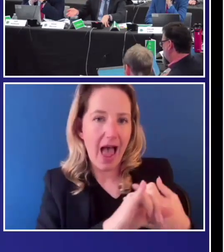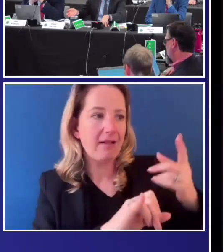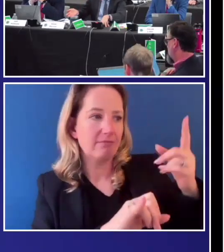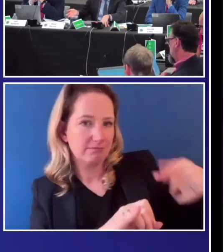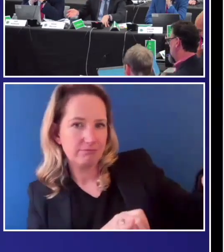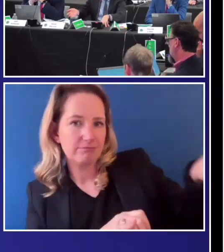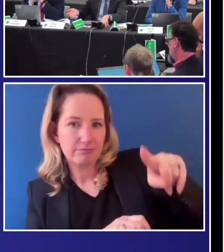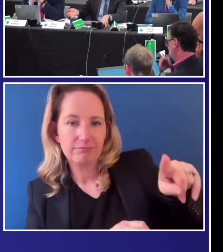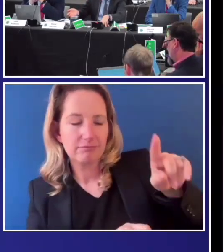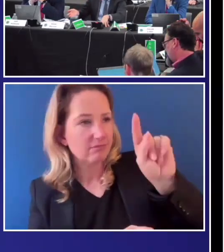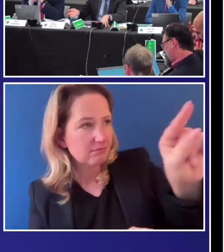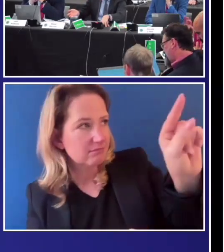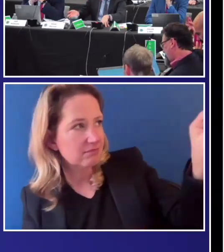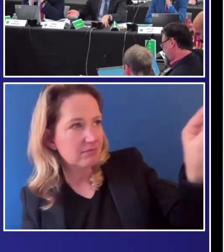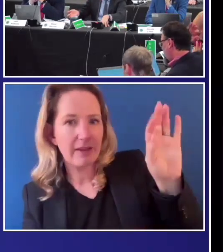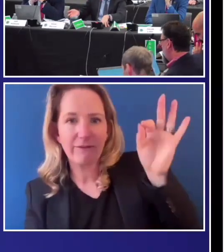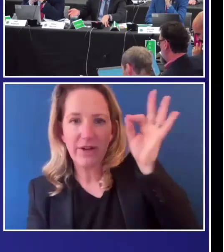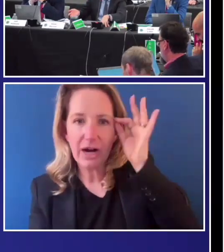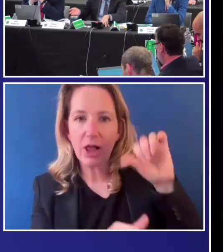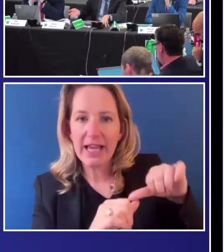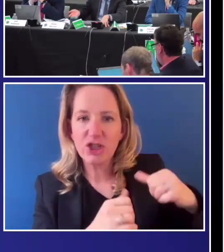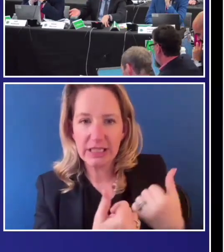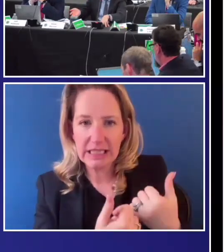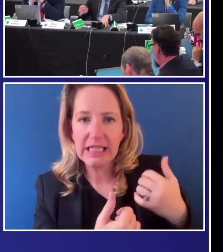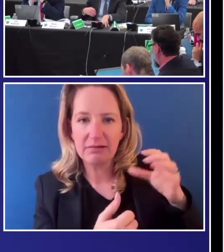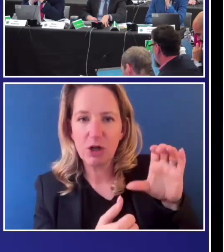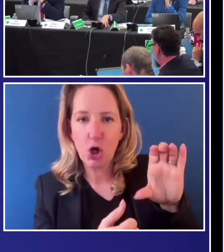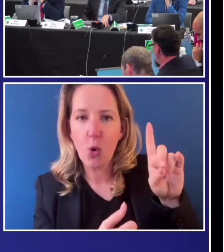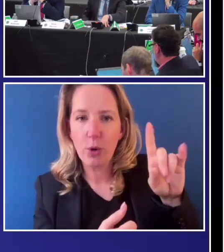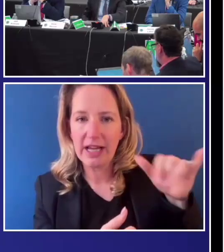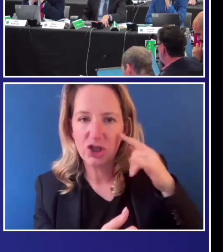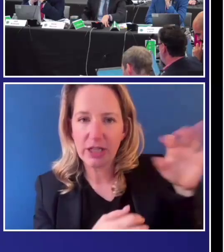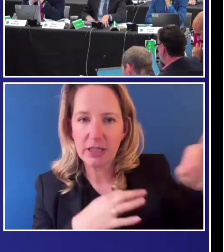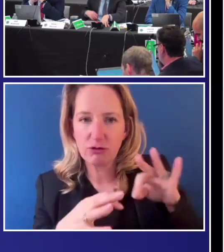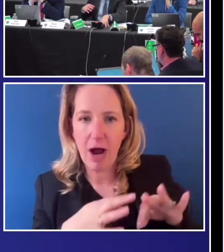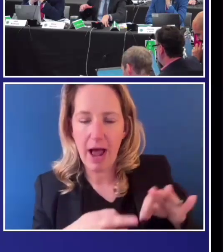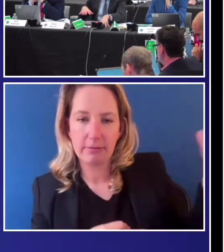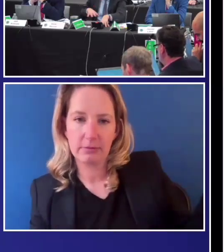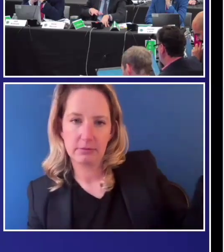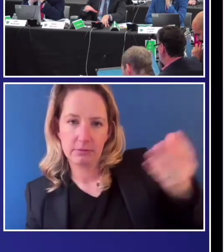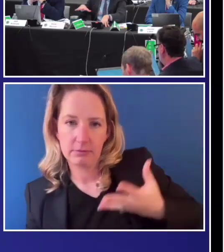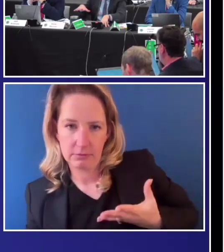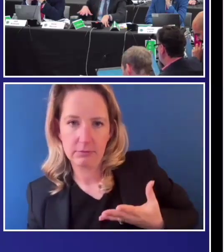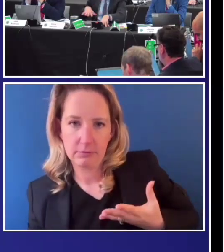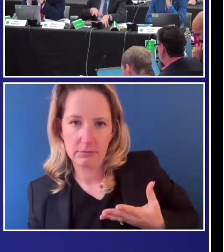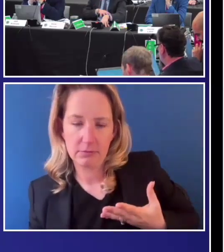other Federal agency through the process that Cody described. So that's what -- we would obtain that